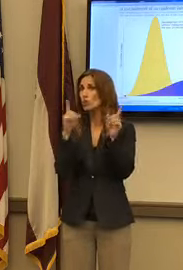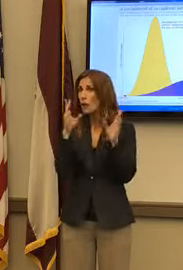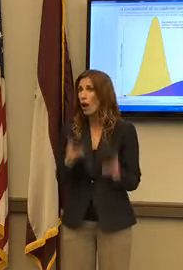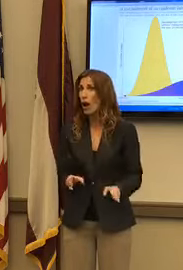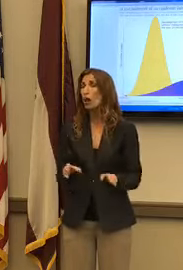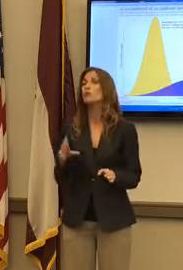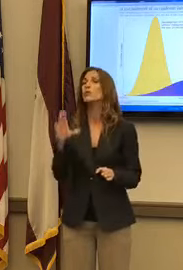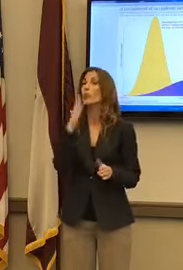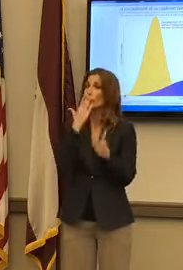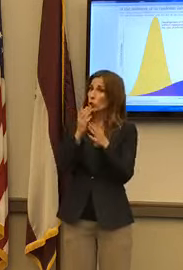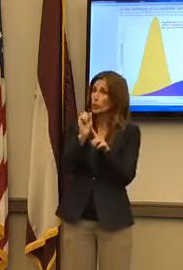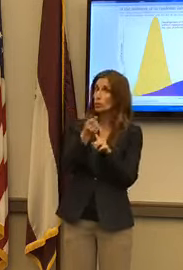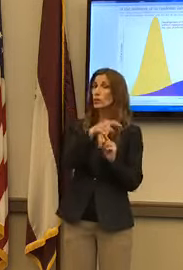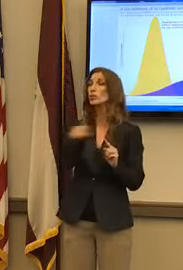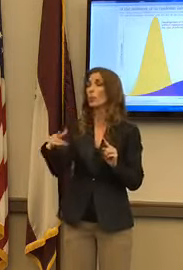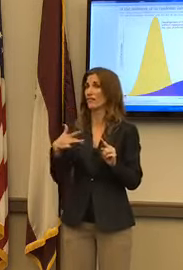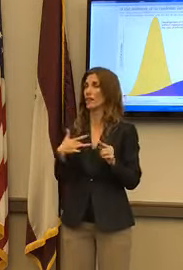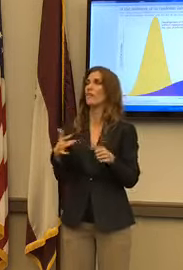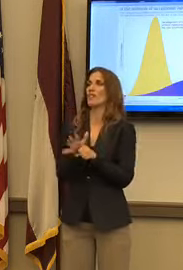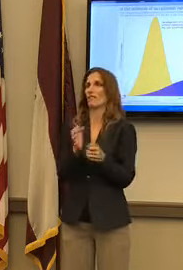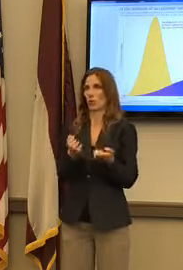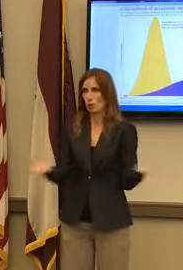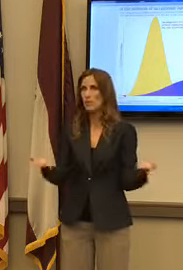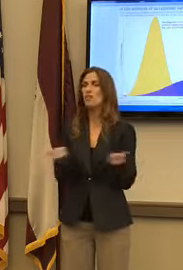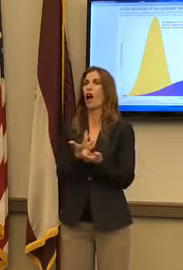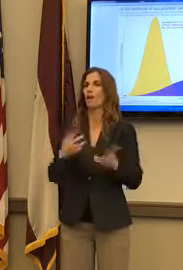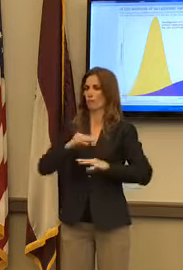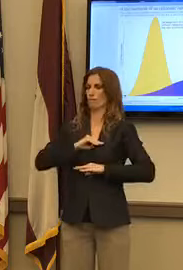in good shape and they have the equipment that they need so it's all